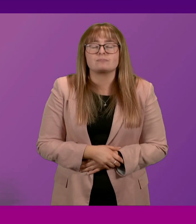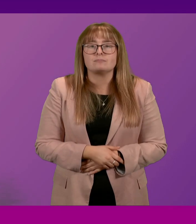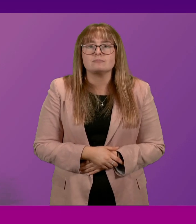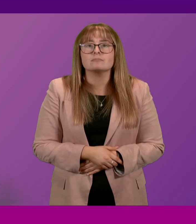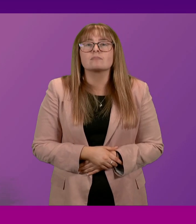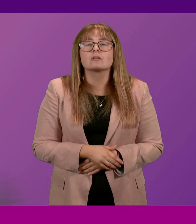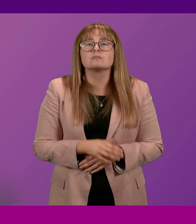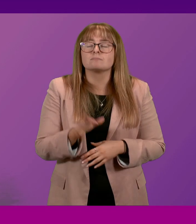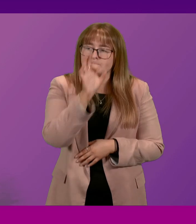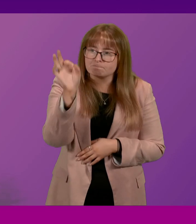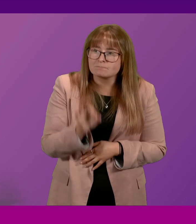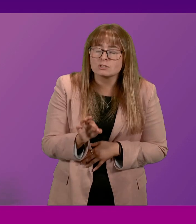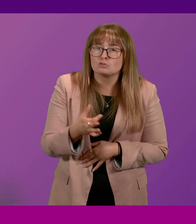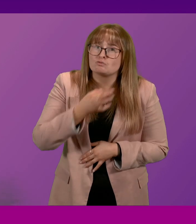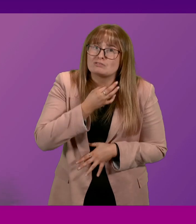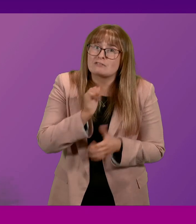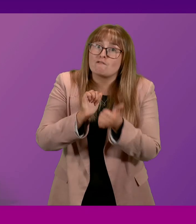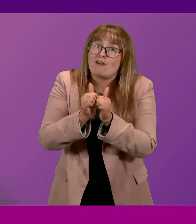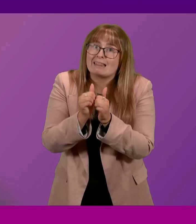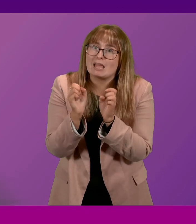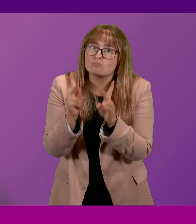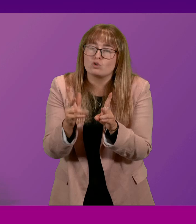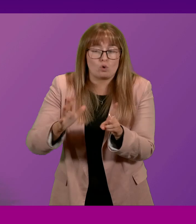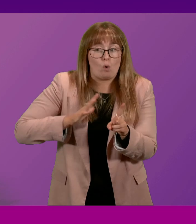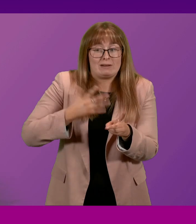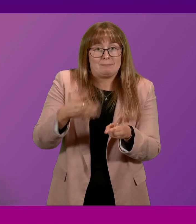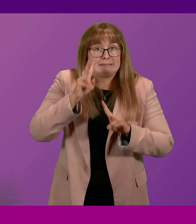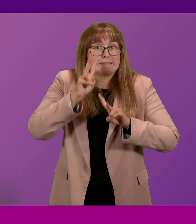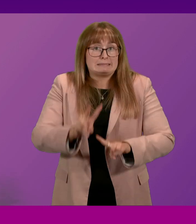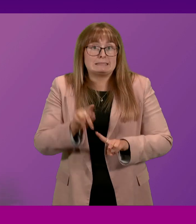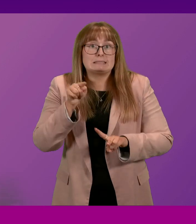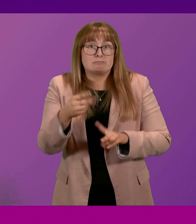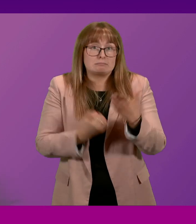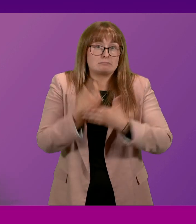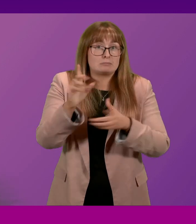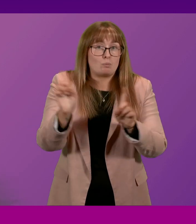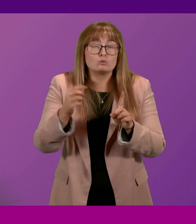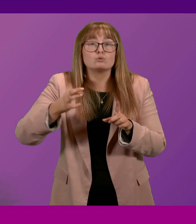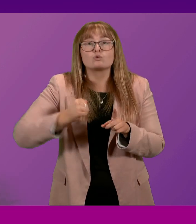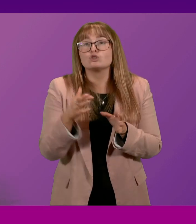There are risks to a friendly approach. Already, we see the Trumpification of Scottish politics.